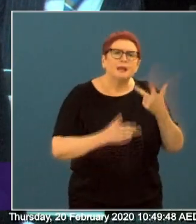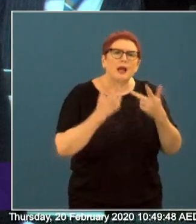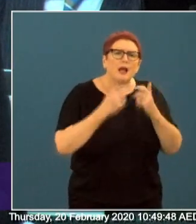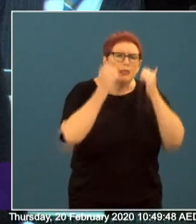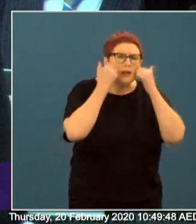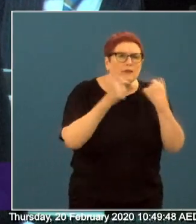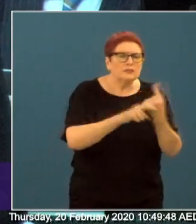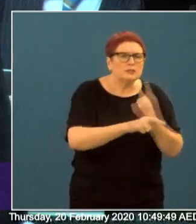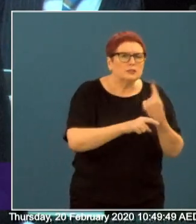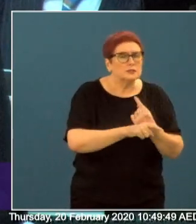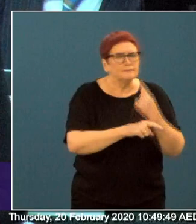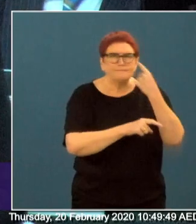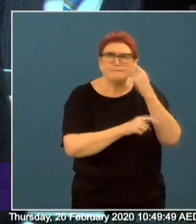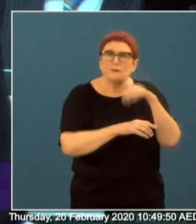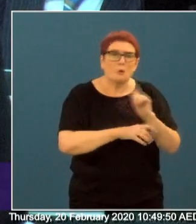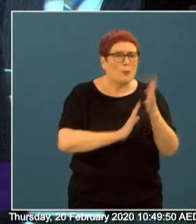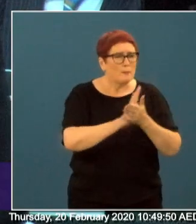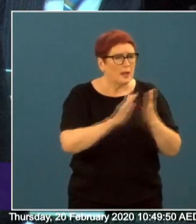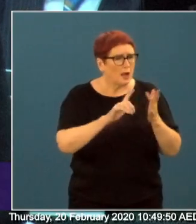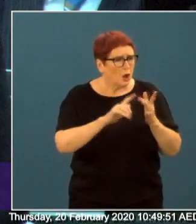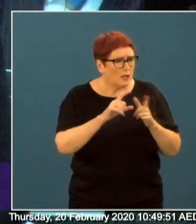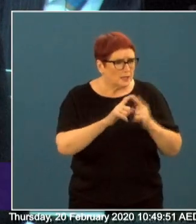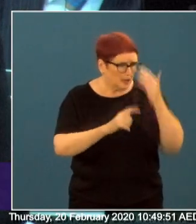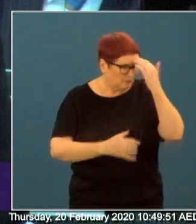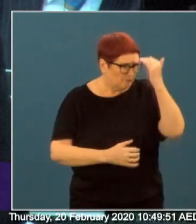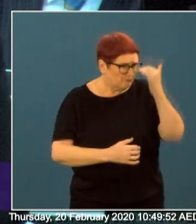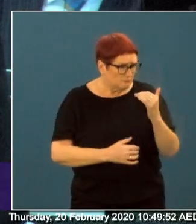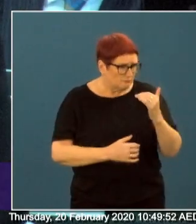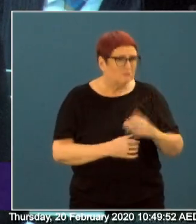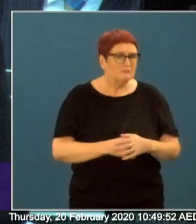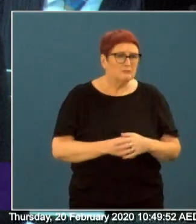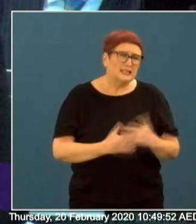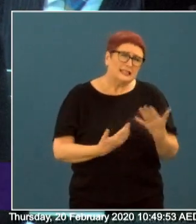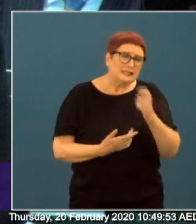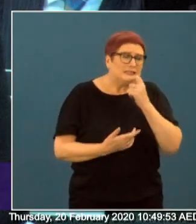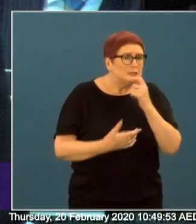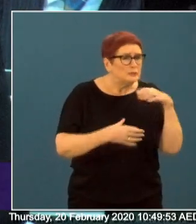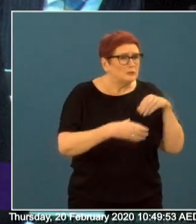when we think about intellectual disability, we're talking, in some cases, a health condition that can't be cured.